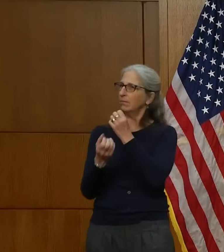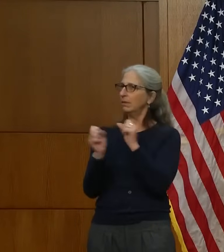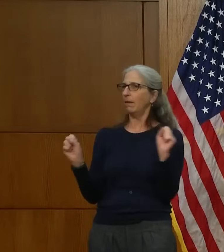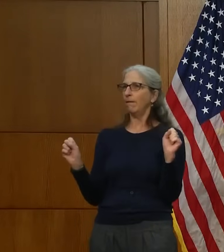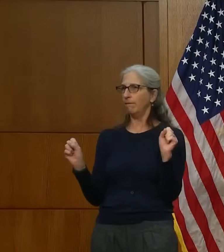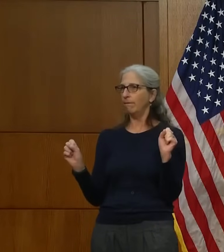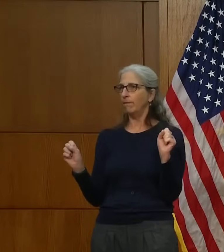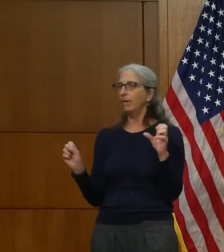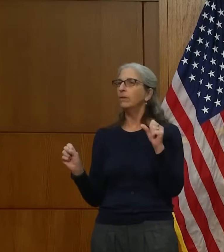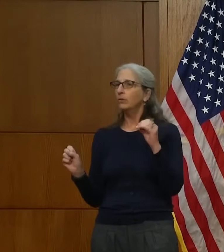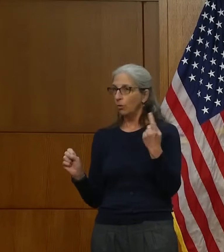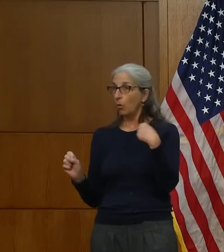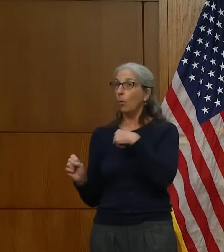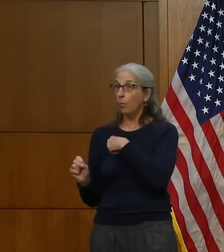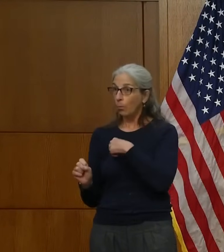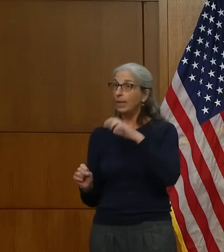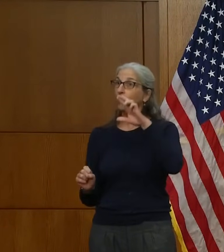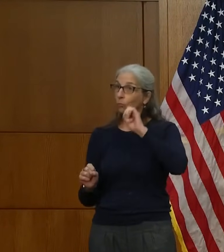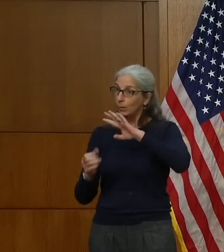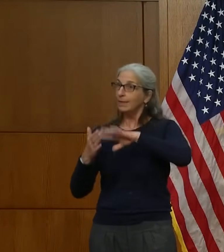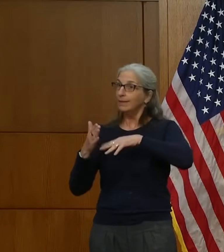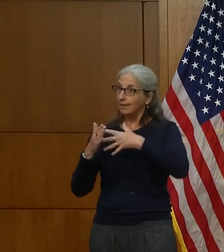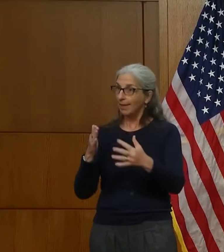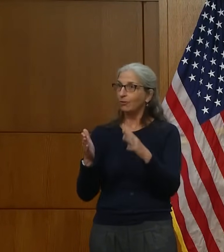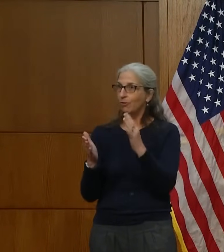EMPHASIZE TO THEIR CONGREGATIONS AND FOLLOWERS